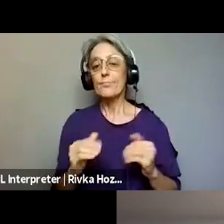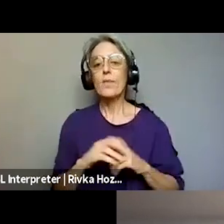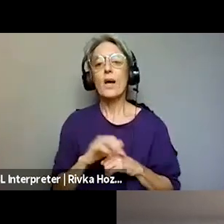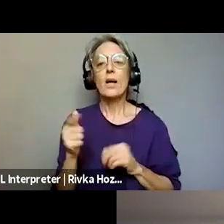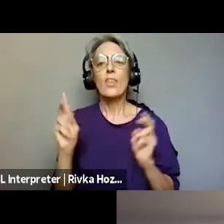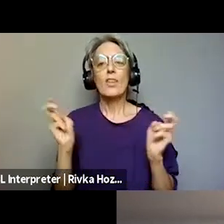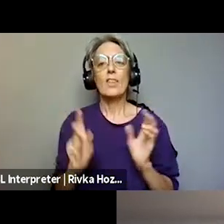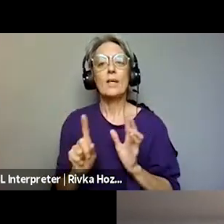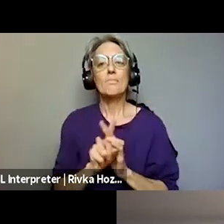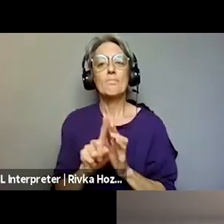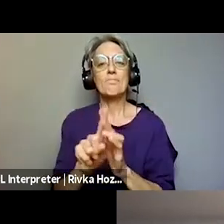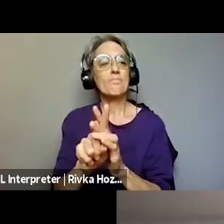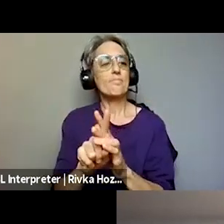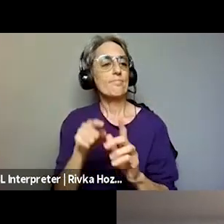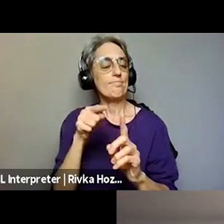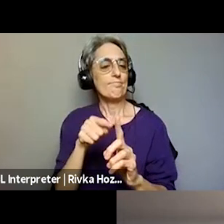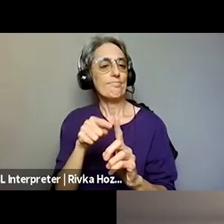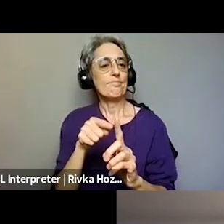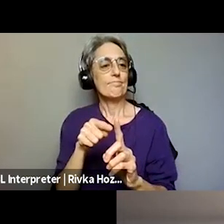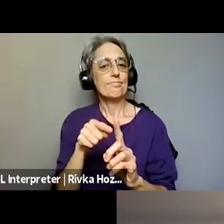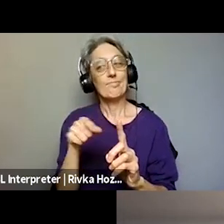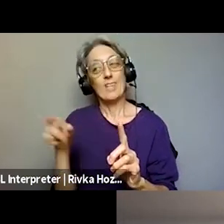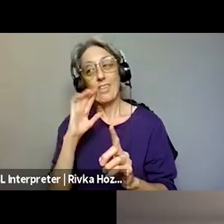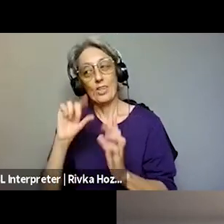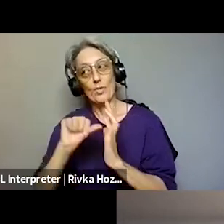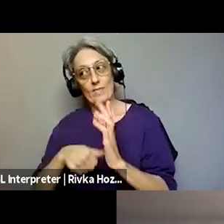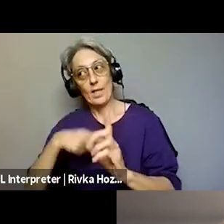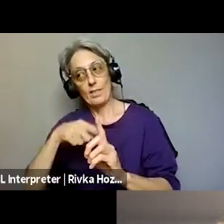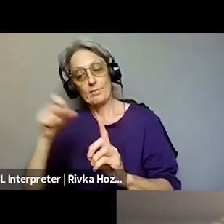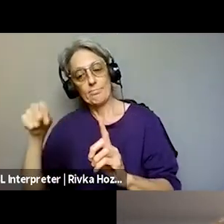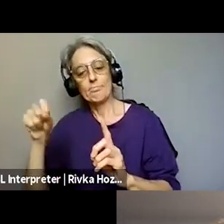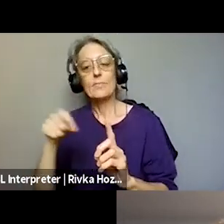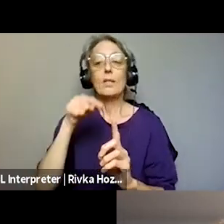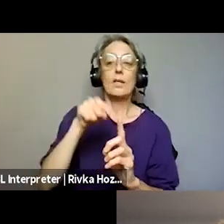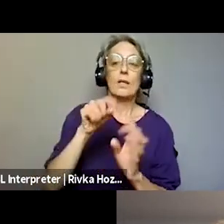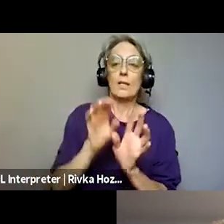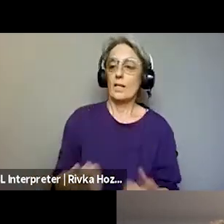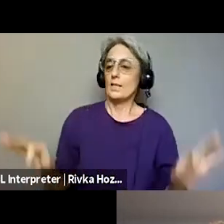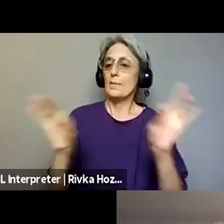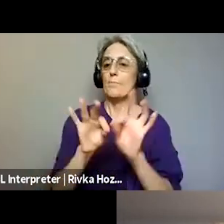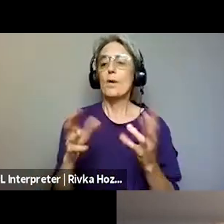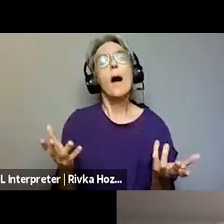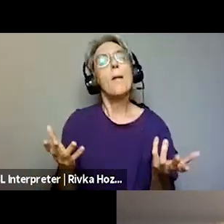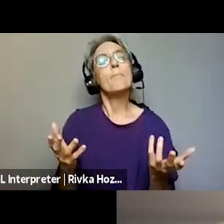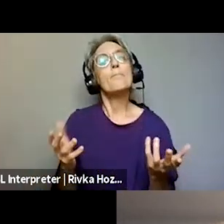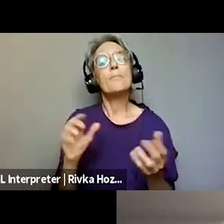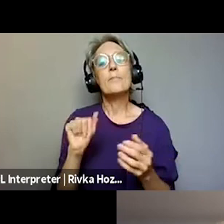across and that I think this highlight is really the important role that allied health services